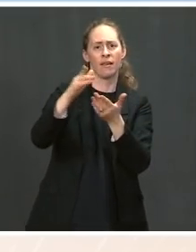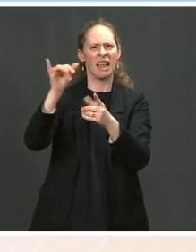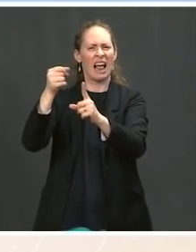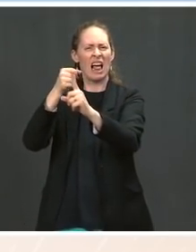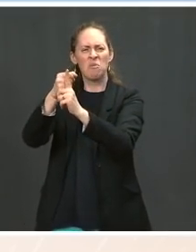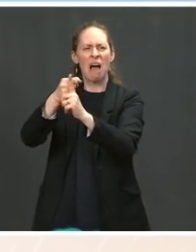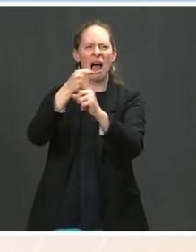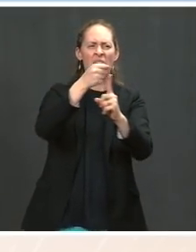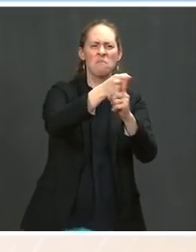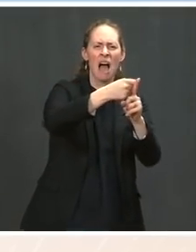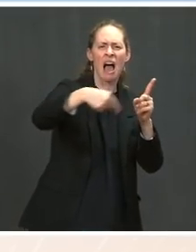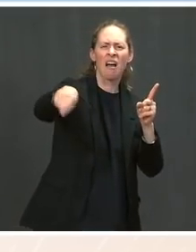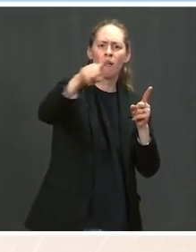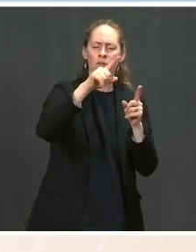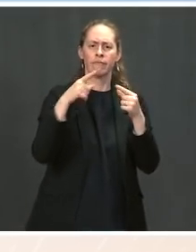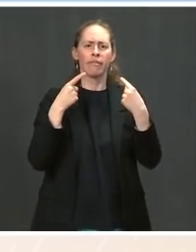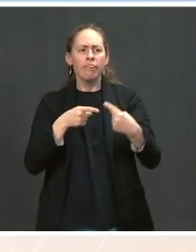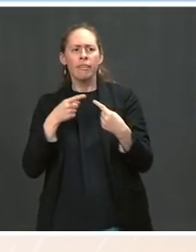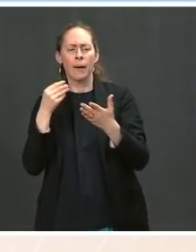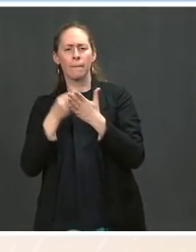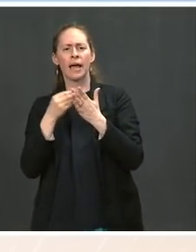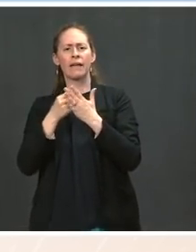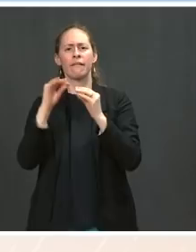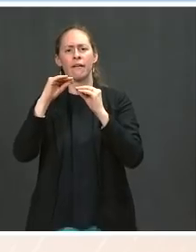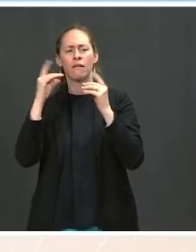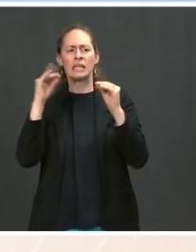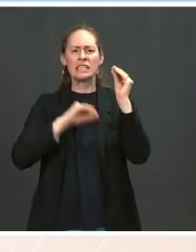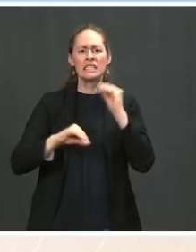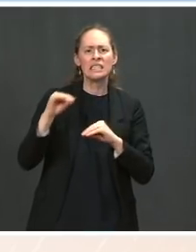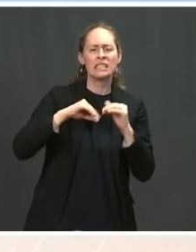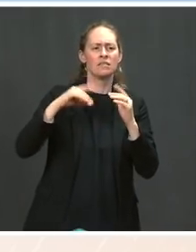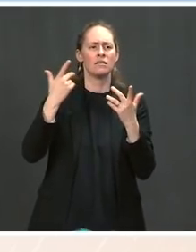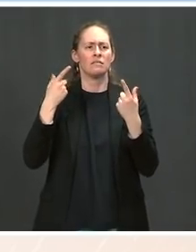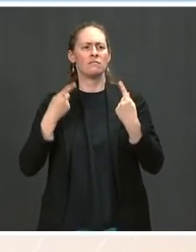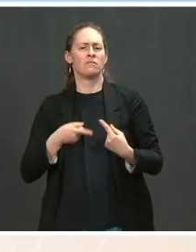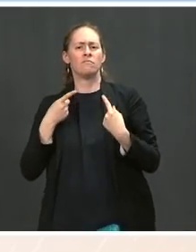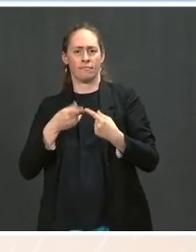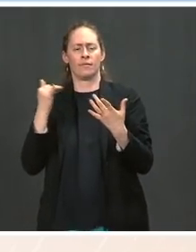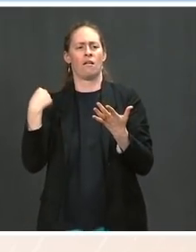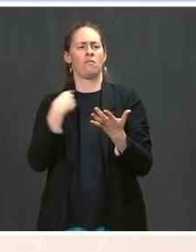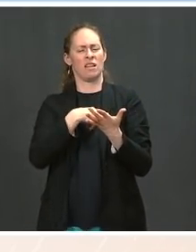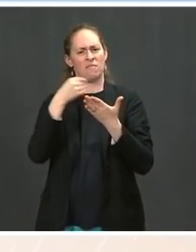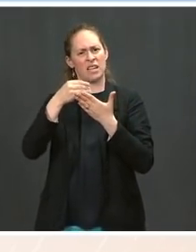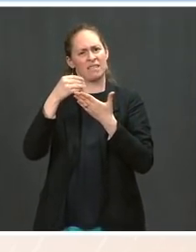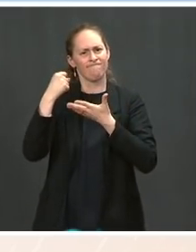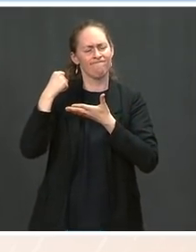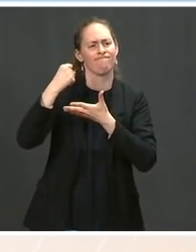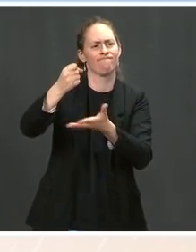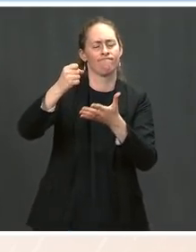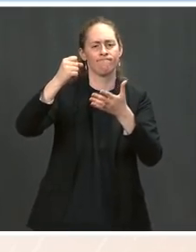and inequality -- can be helped by these actions. And by focusing on advancing equity in the Title 10 program,